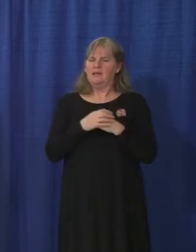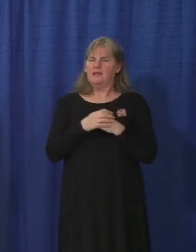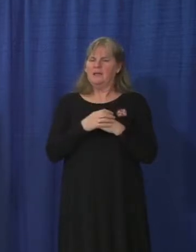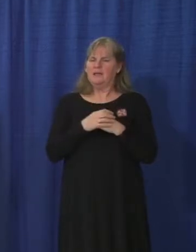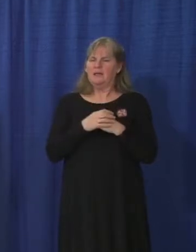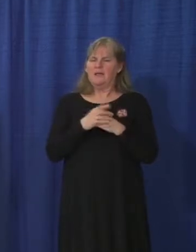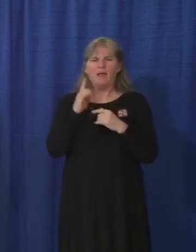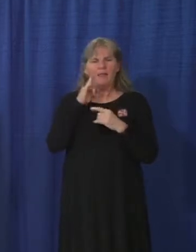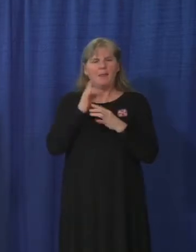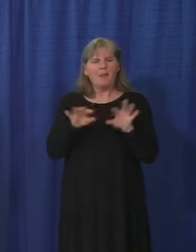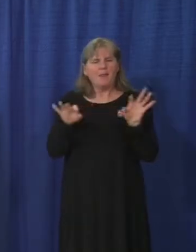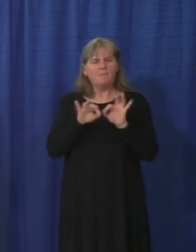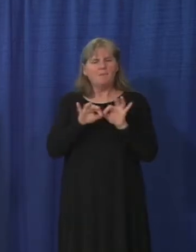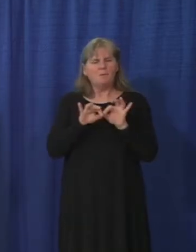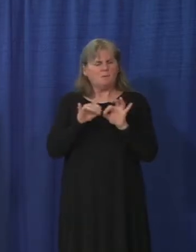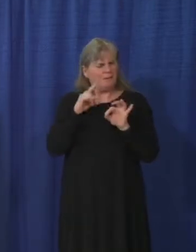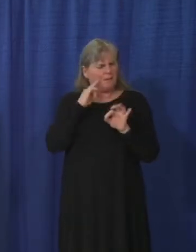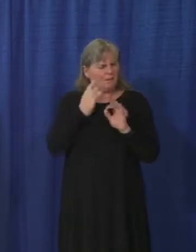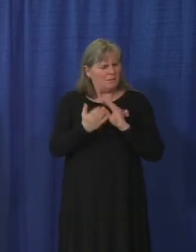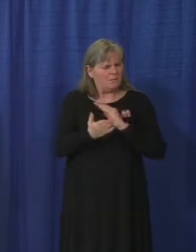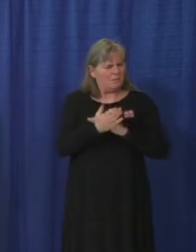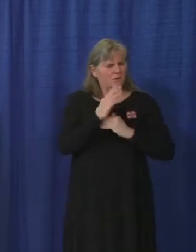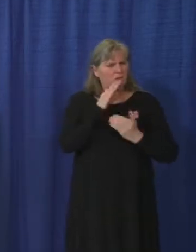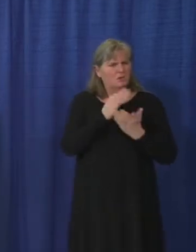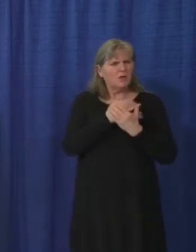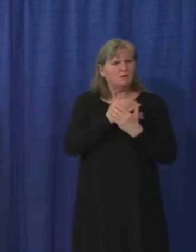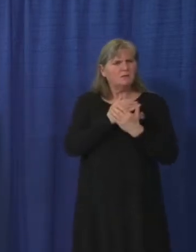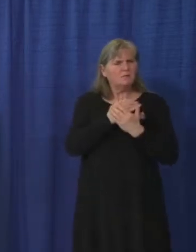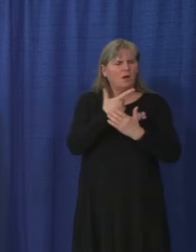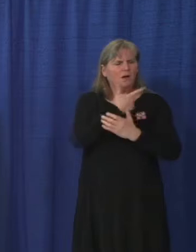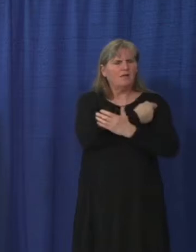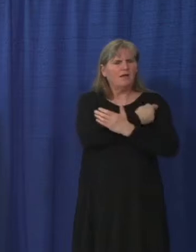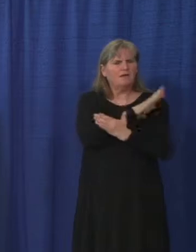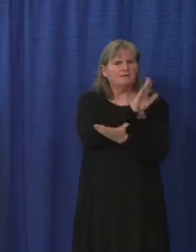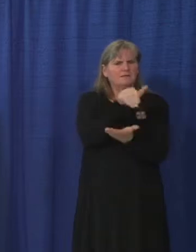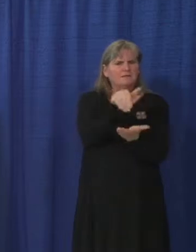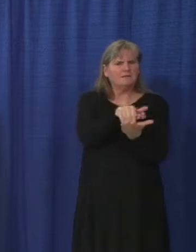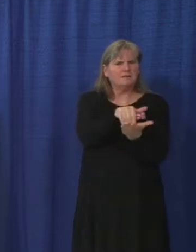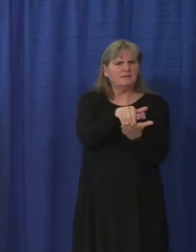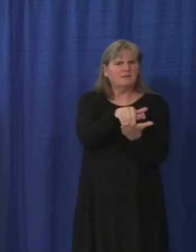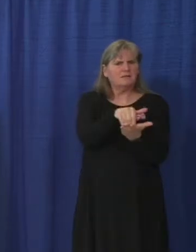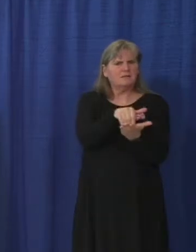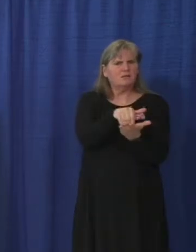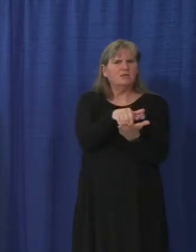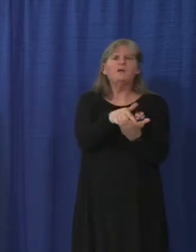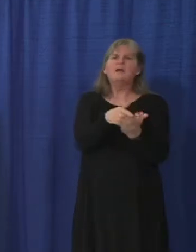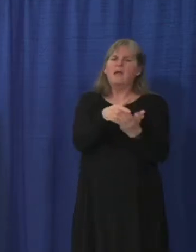the clinic which is a walk-in clinic and we can't say enough